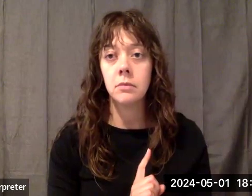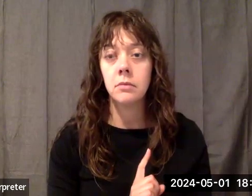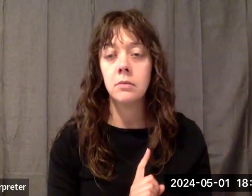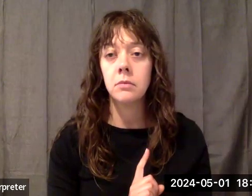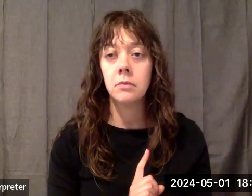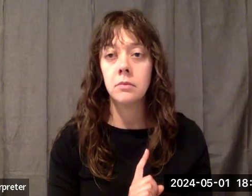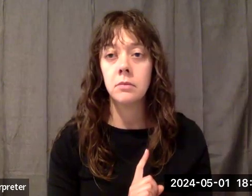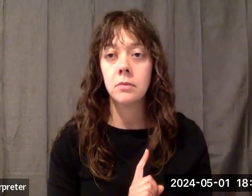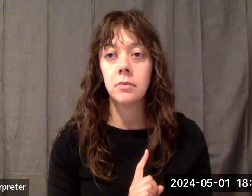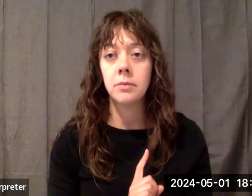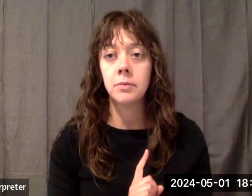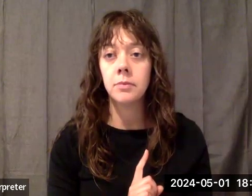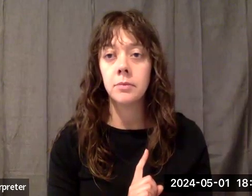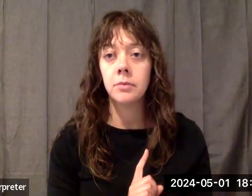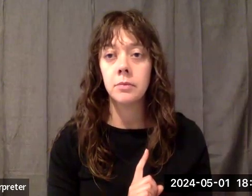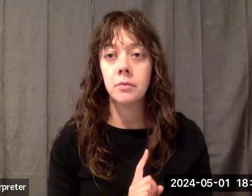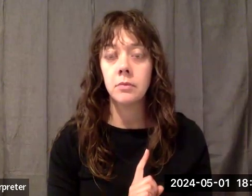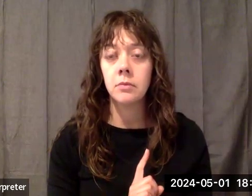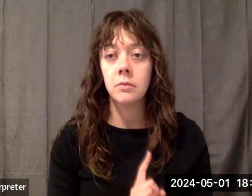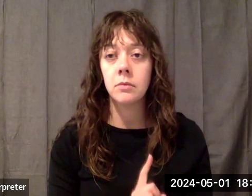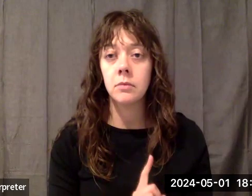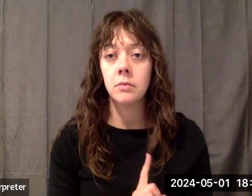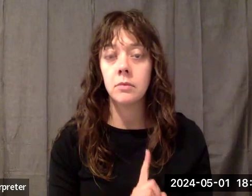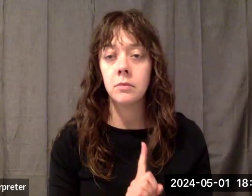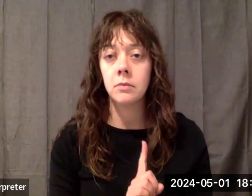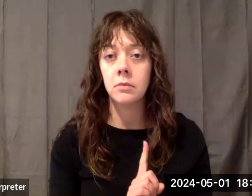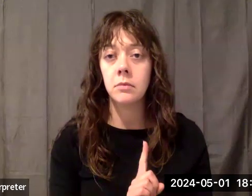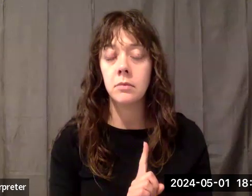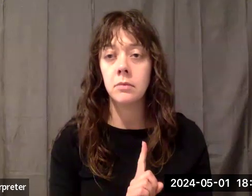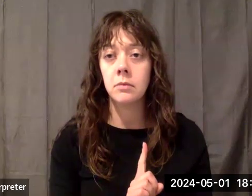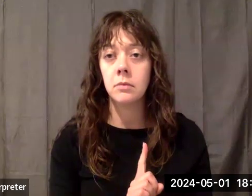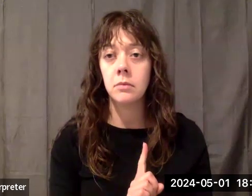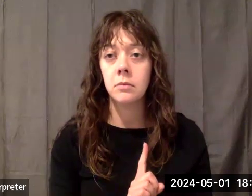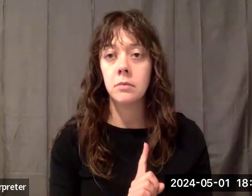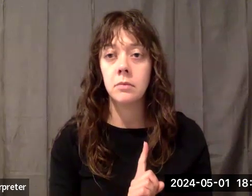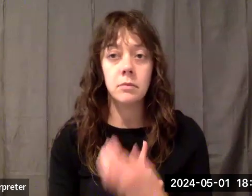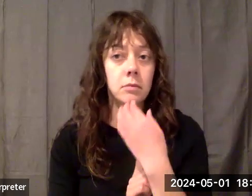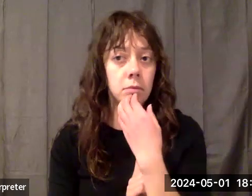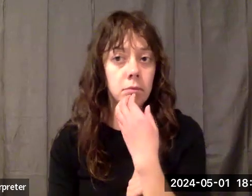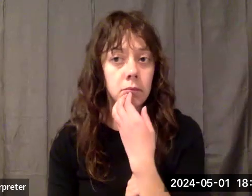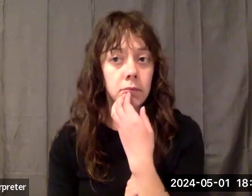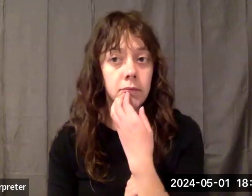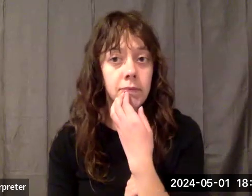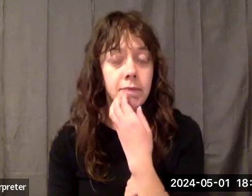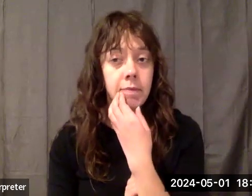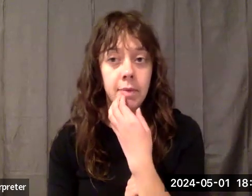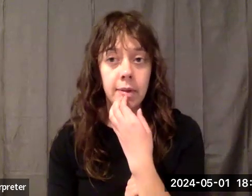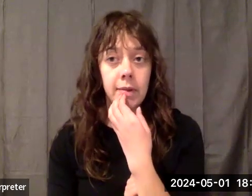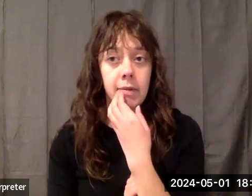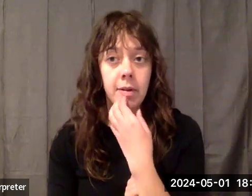and actually review it, they think like, I have to go back to school. Which totally negates the whole point of 40 C you know,